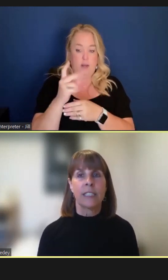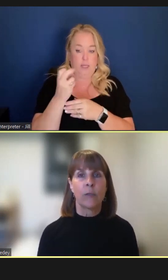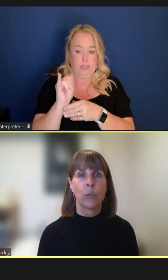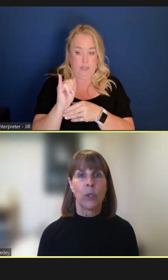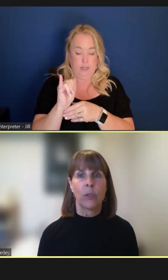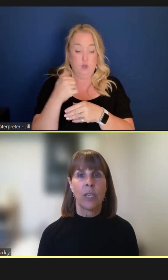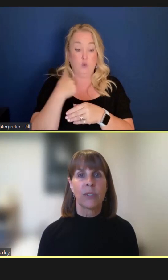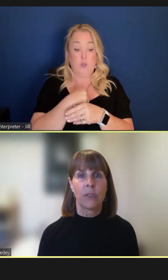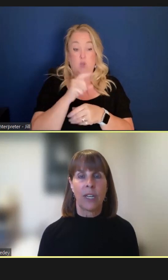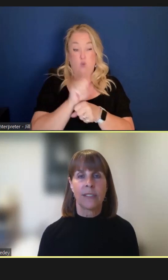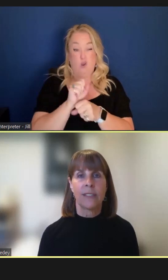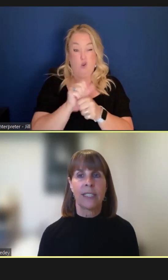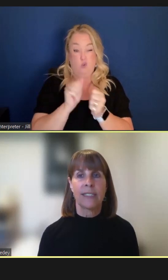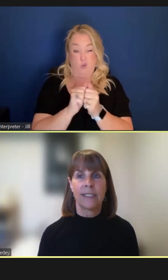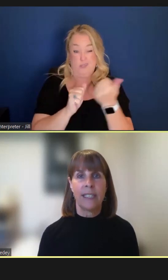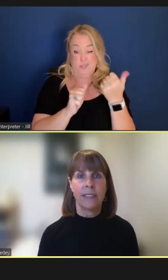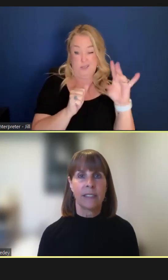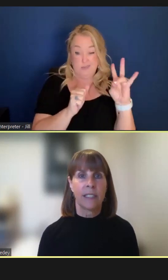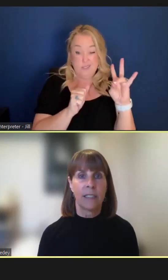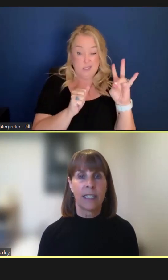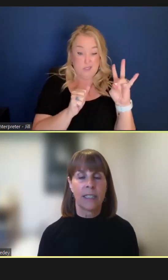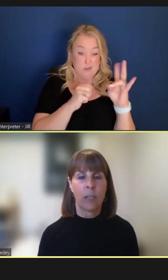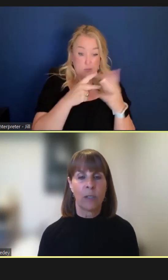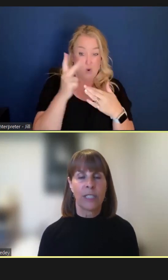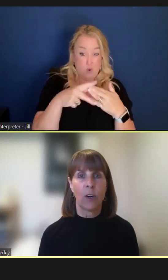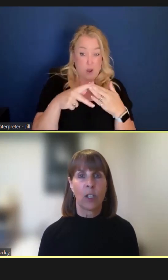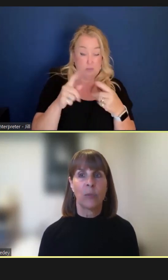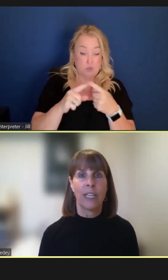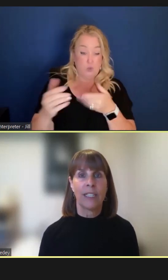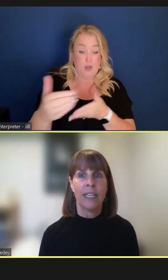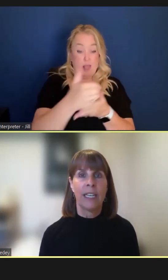different programs across the United States to collect language outcome data